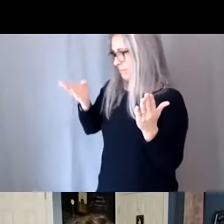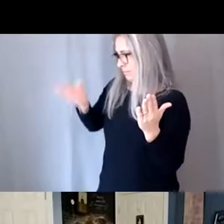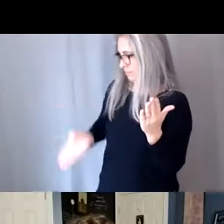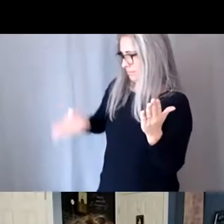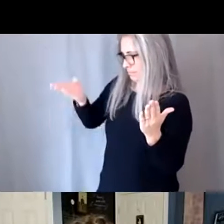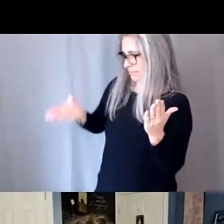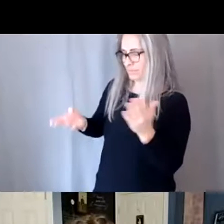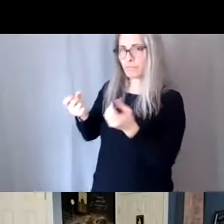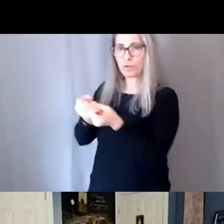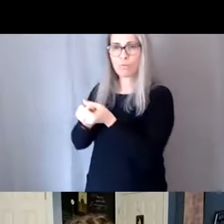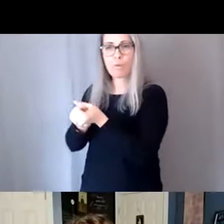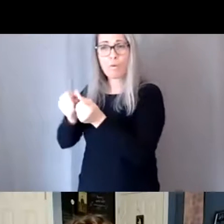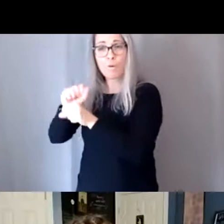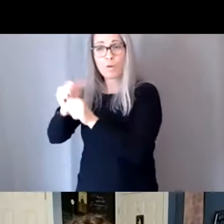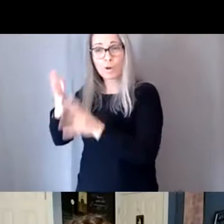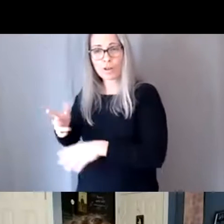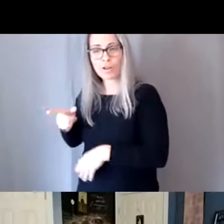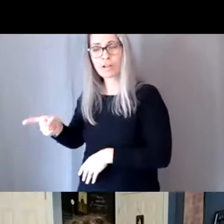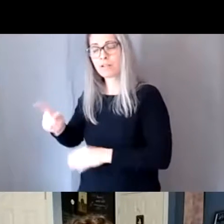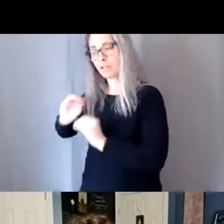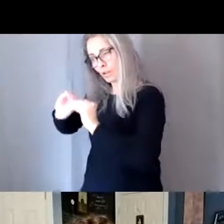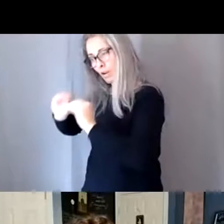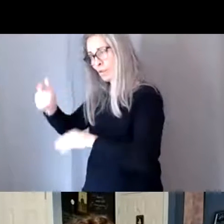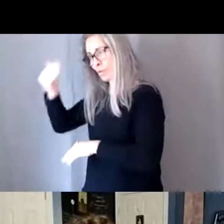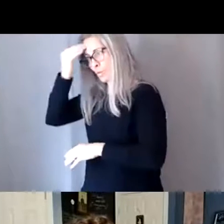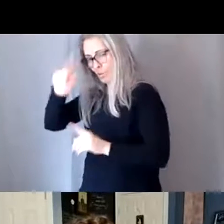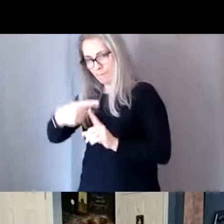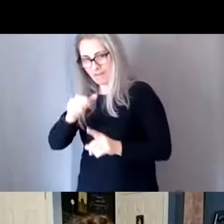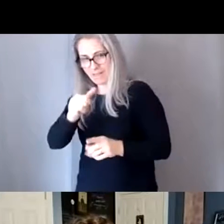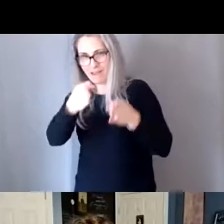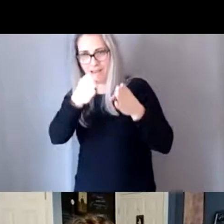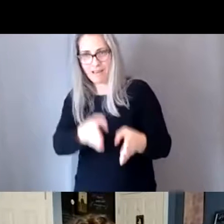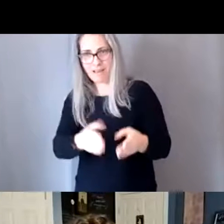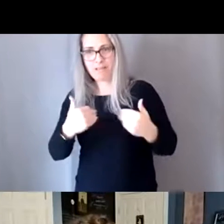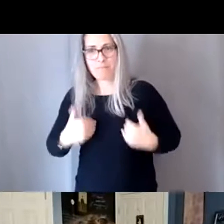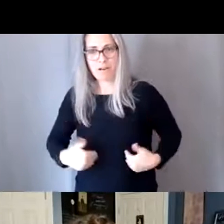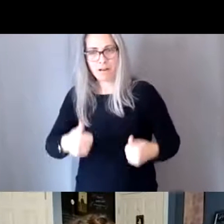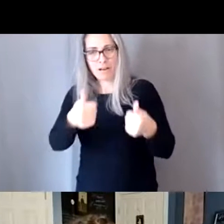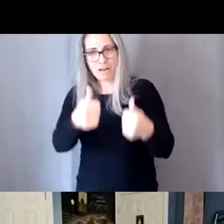this ailing body this ailing mind so that they can effectively learn to manage it